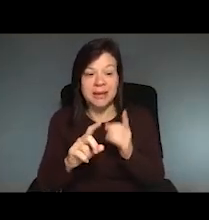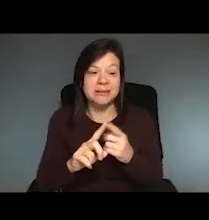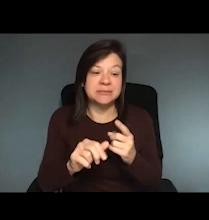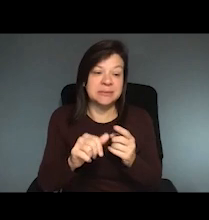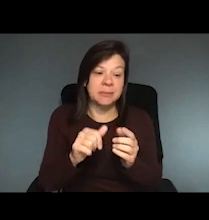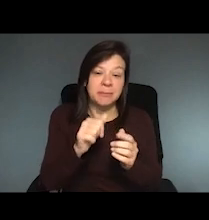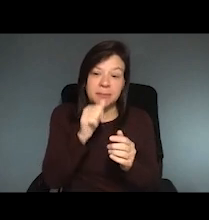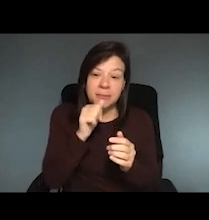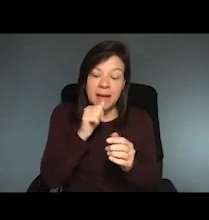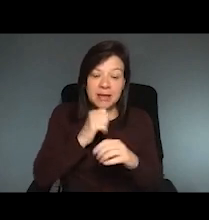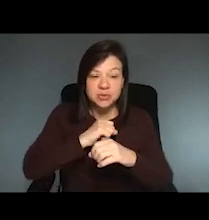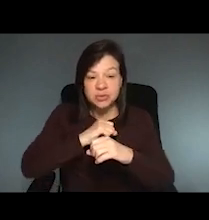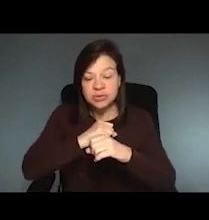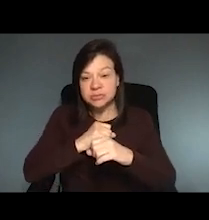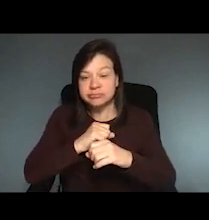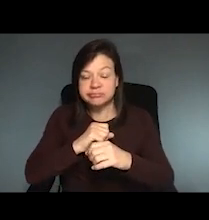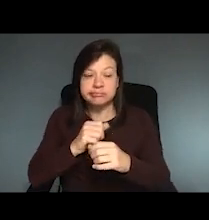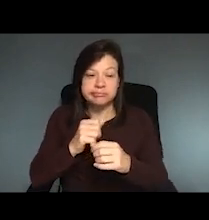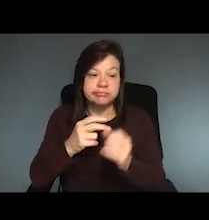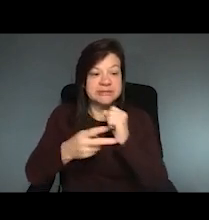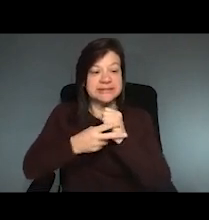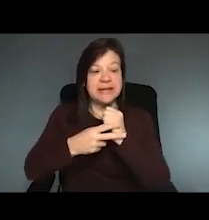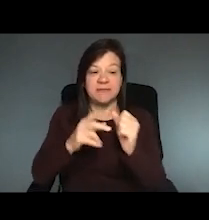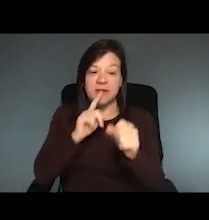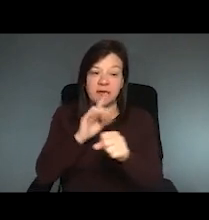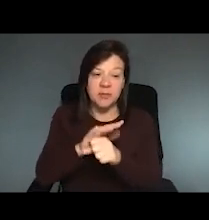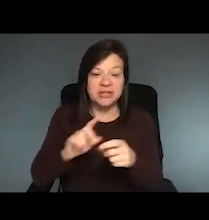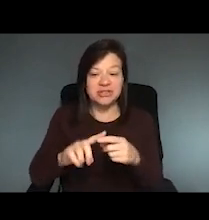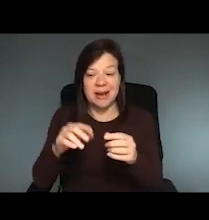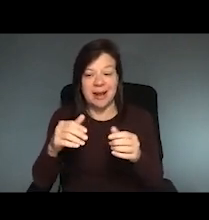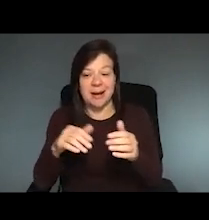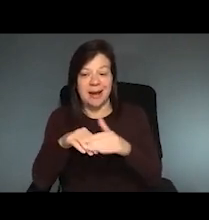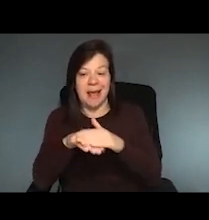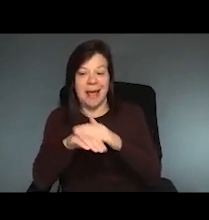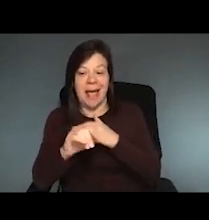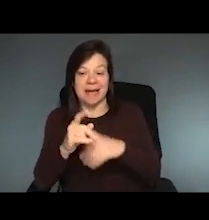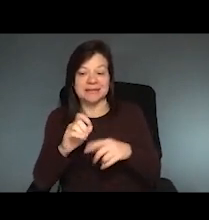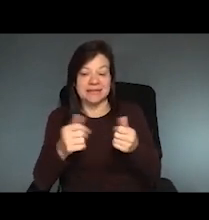SAVED CONFIRMATION EMAIL AND WHEN ACCESS IS DENIED AND FOR